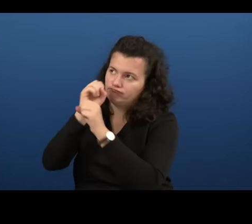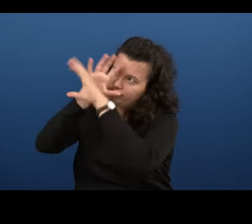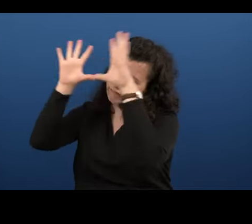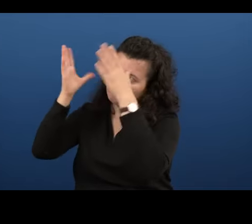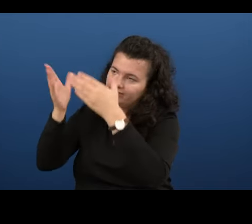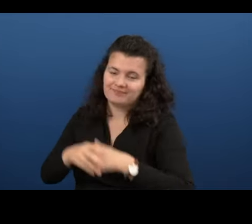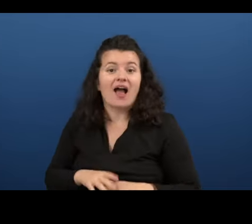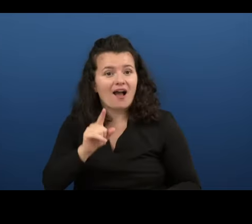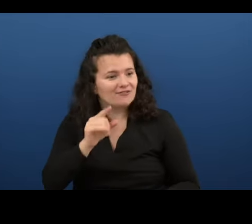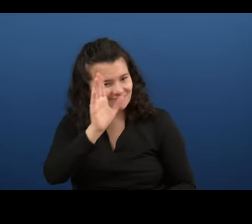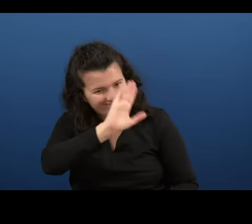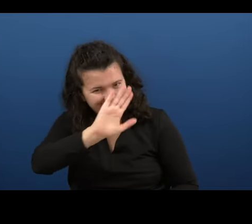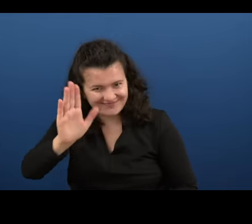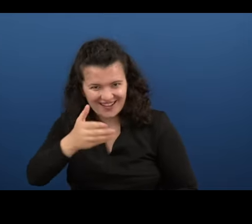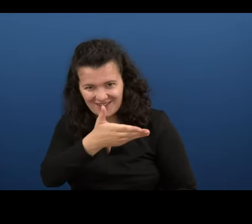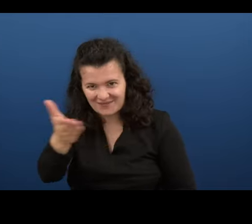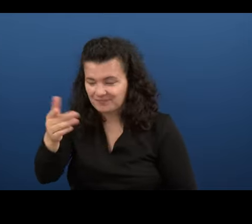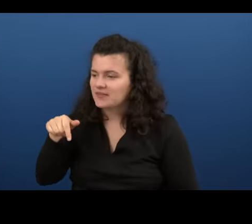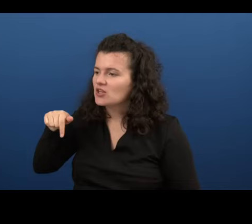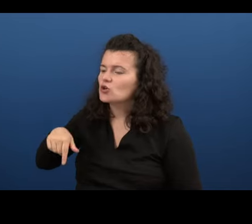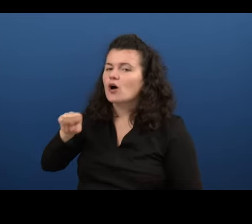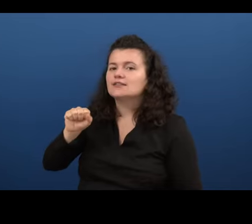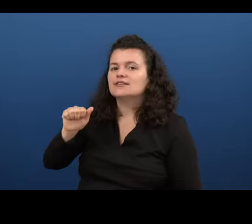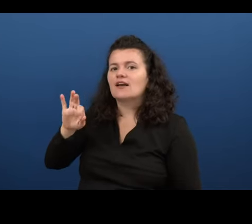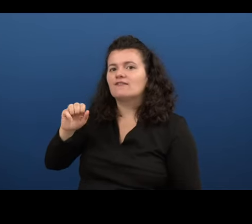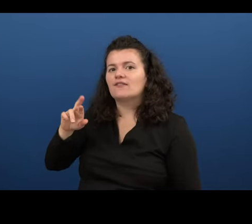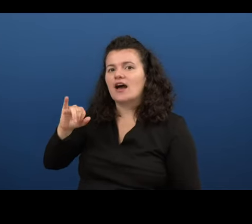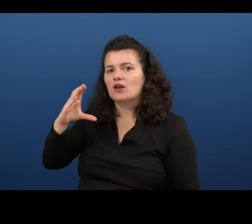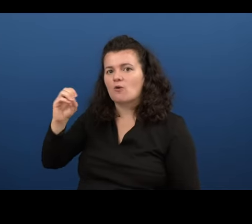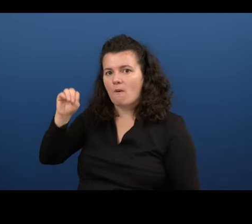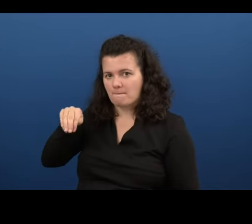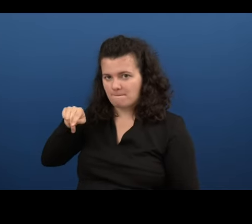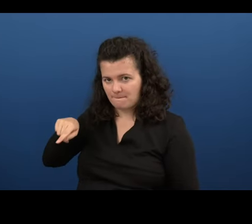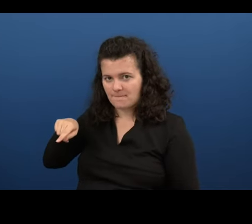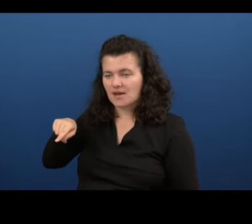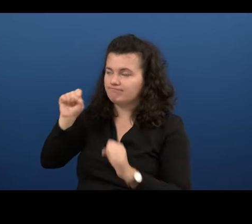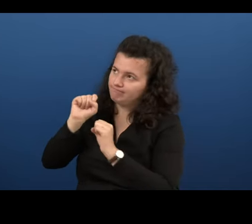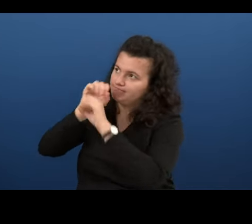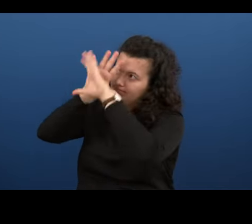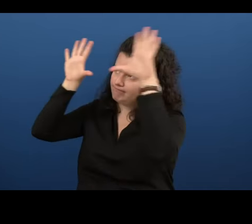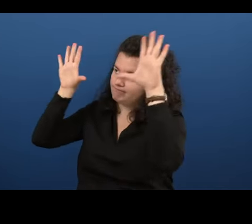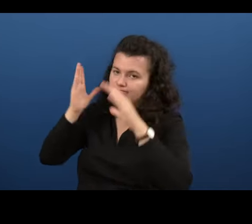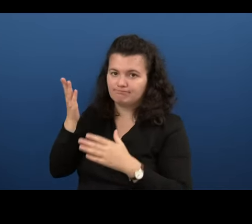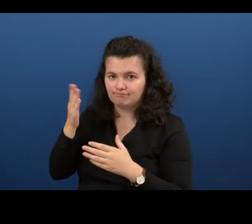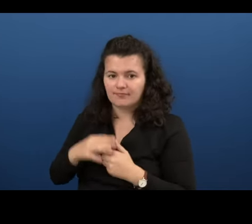12:00:36 It's more of also to say the organization. Believe, and why we partner with Kenya business